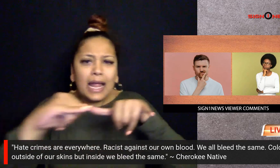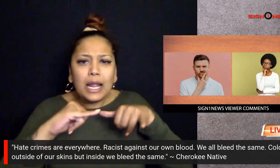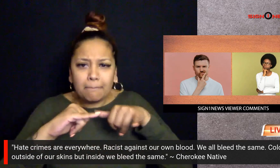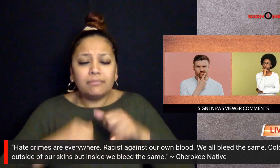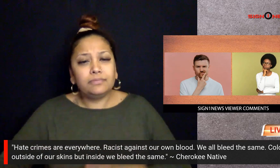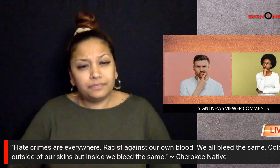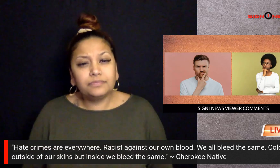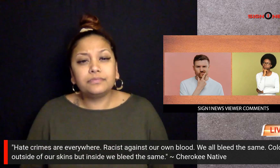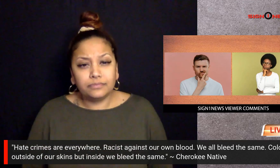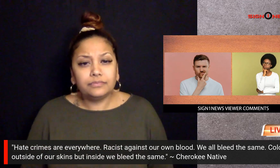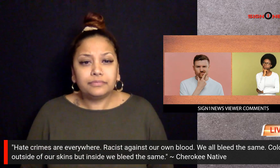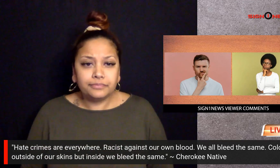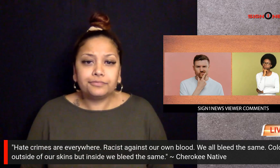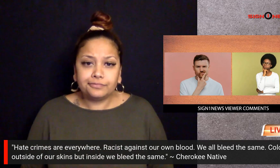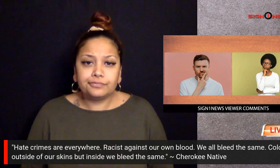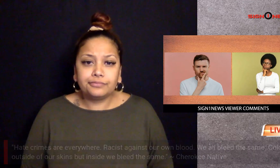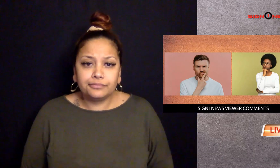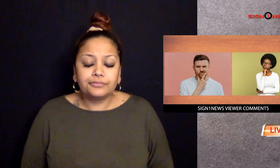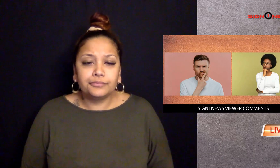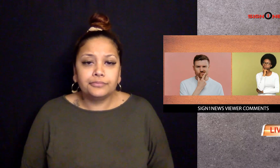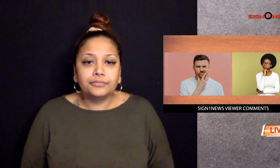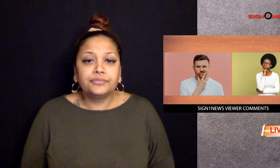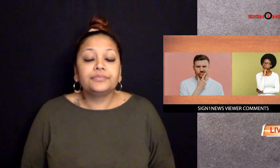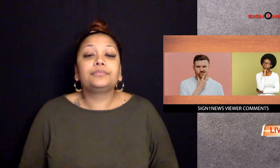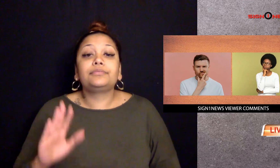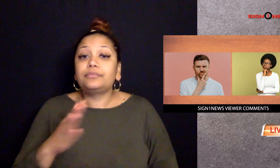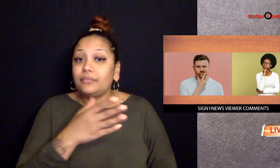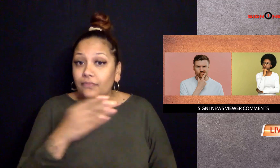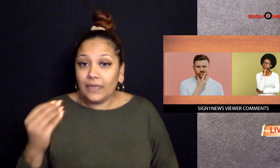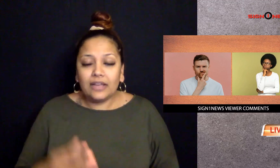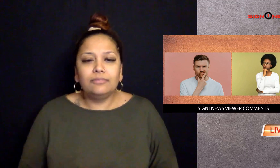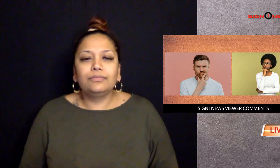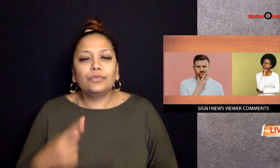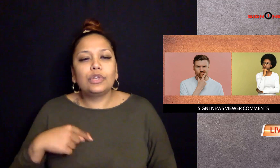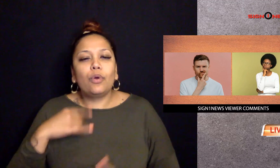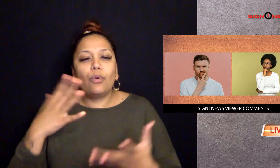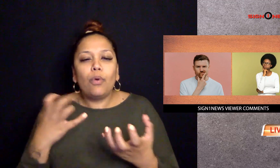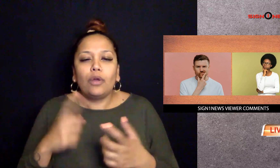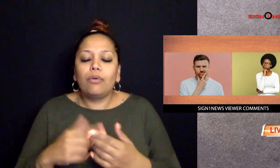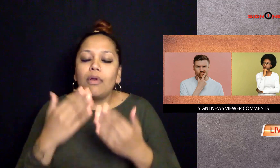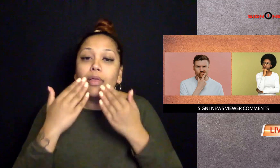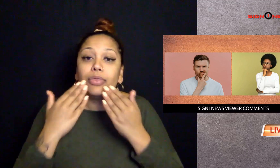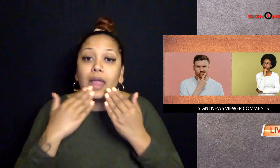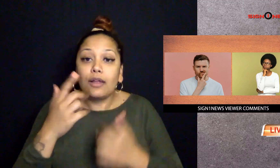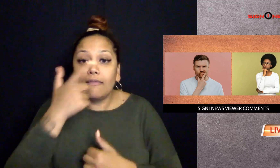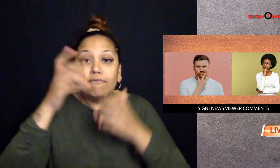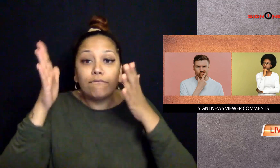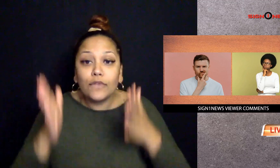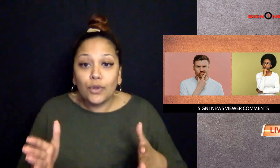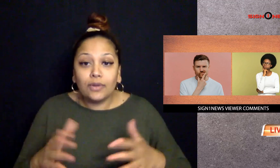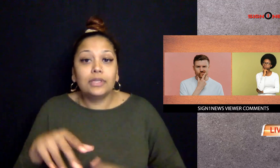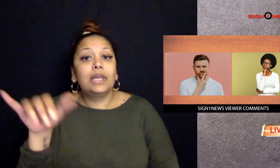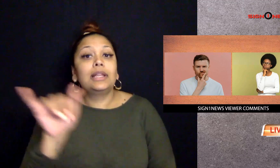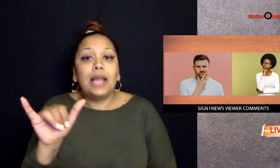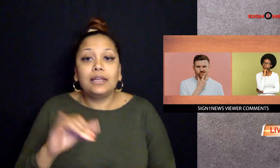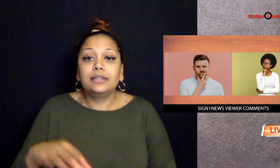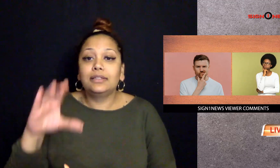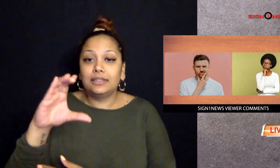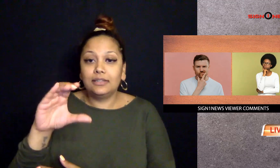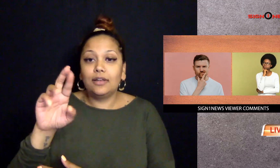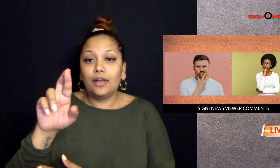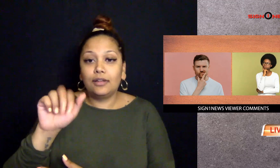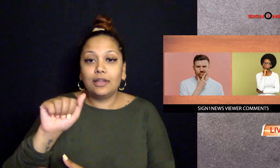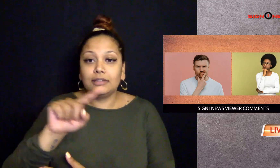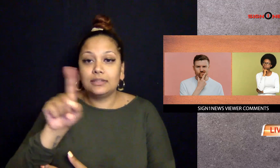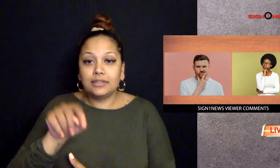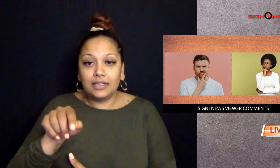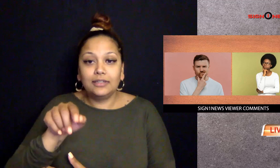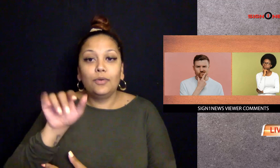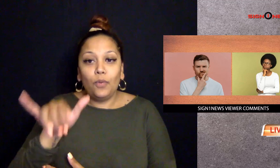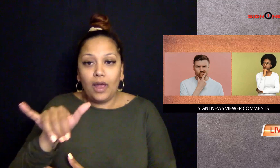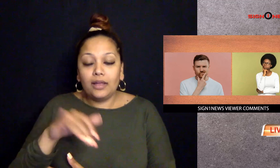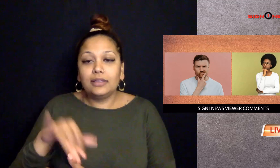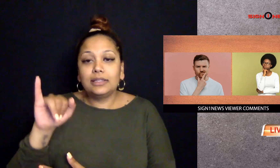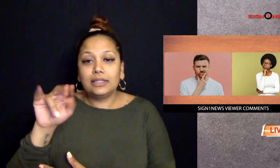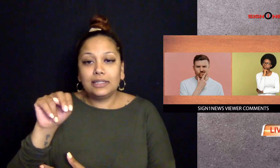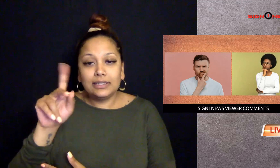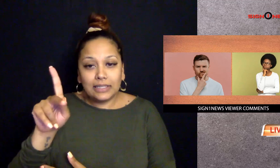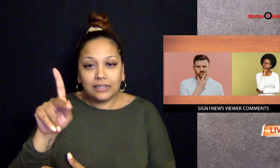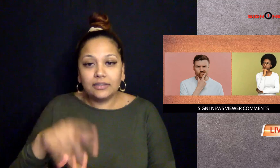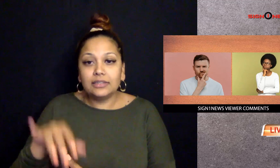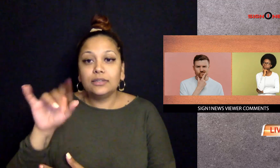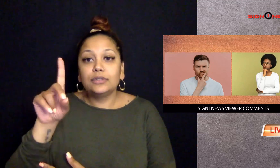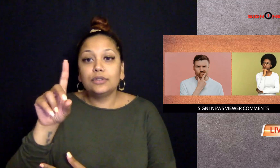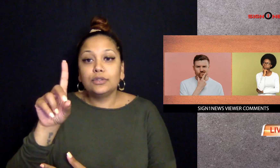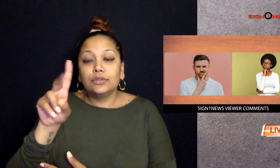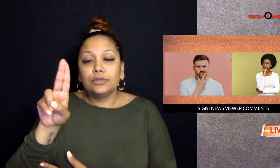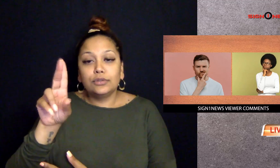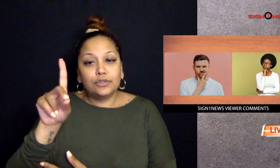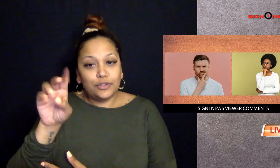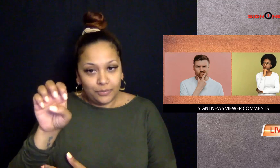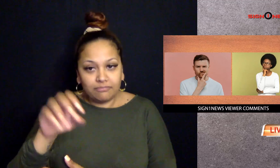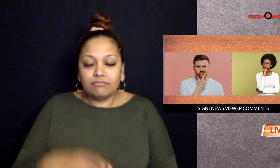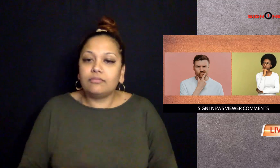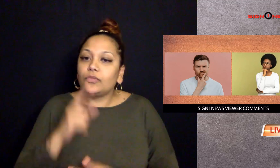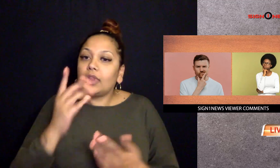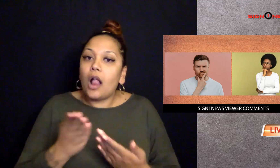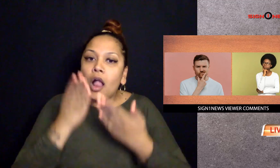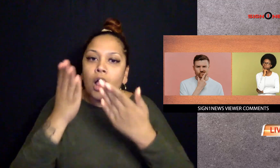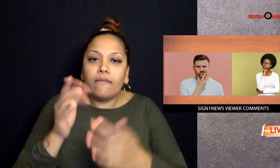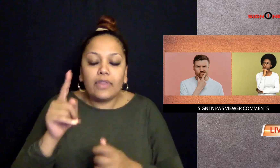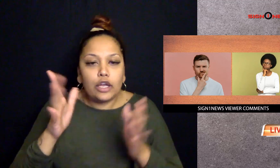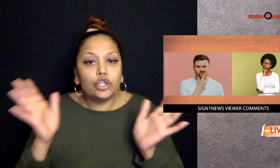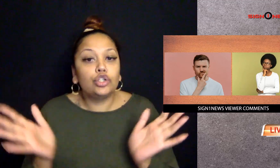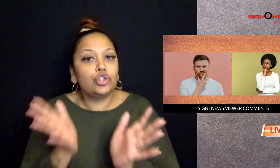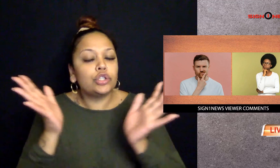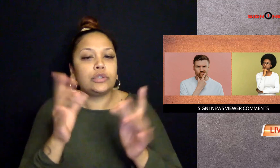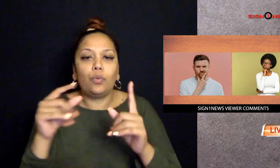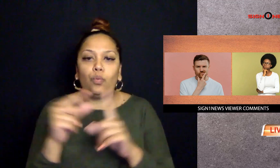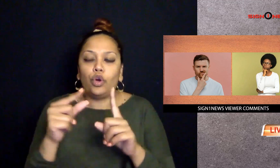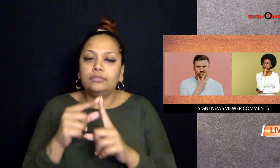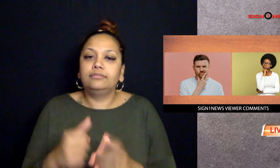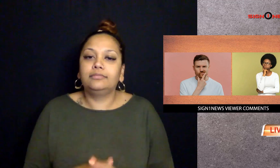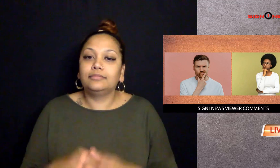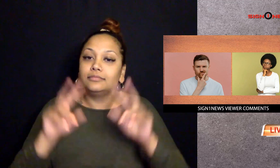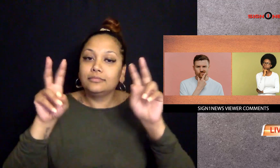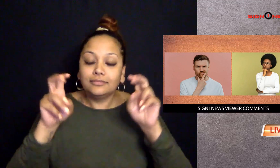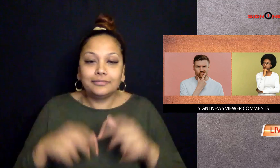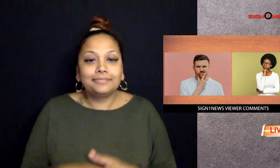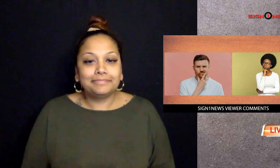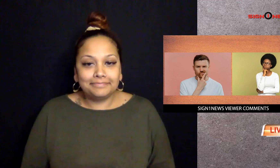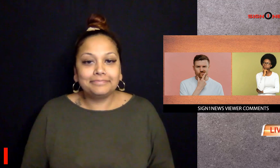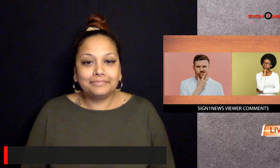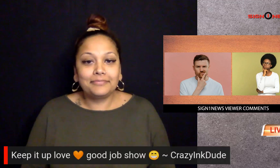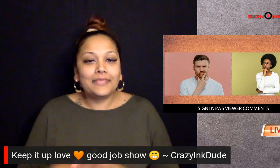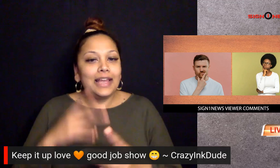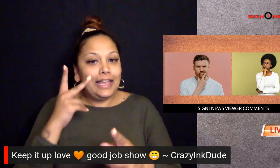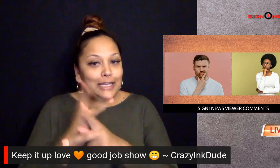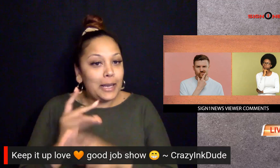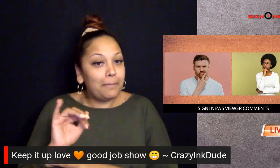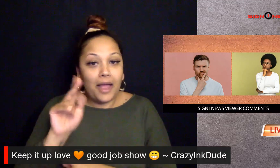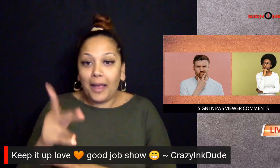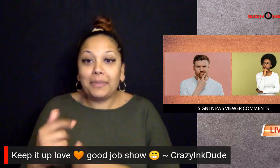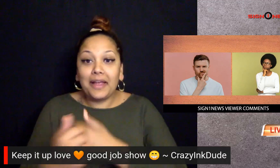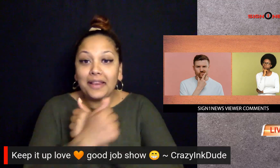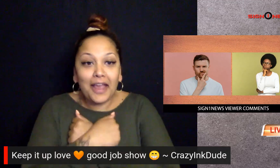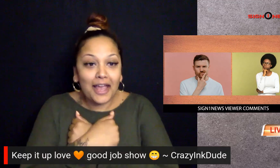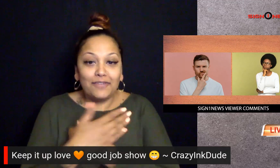we believe the same and we want to thank viewers like Crazy Ink Dude who offered these encouraging